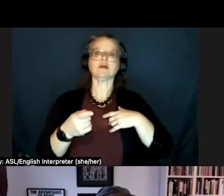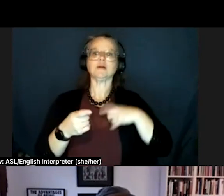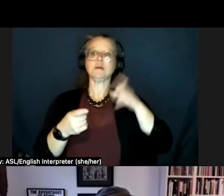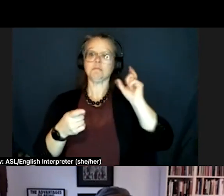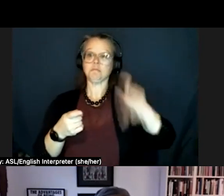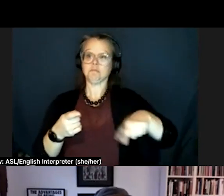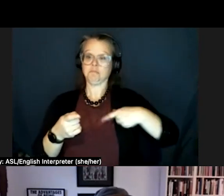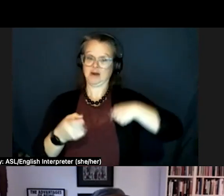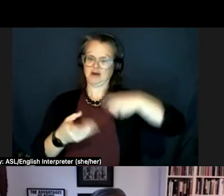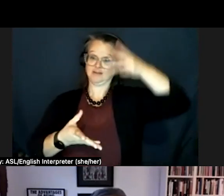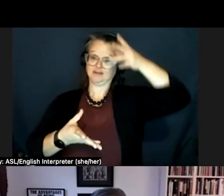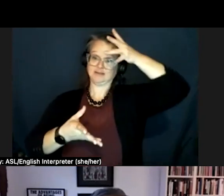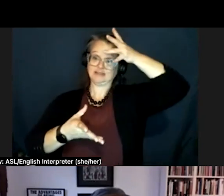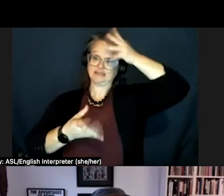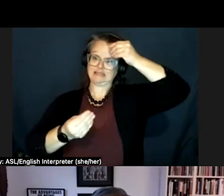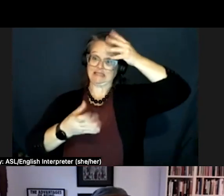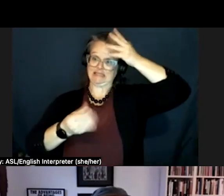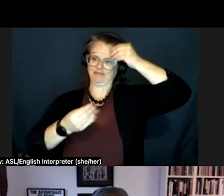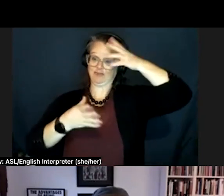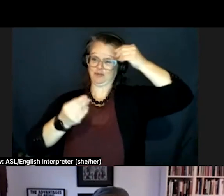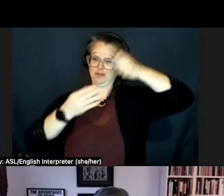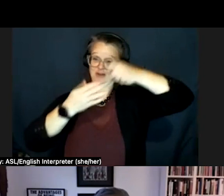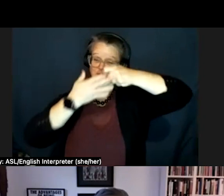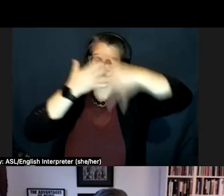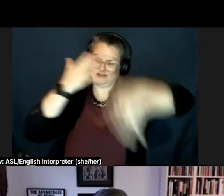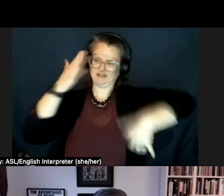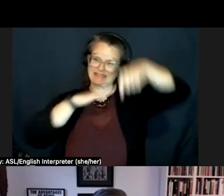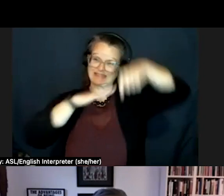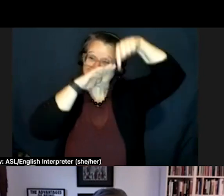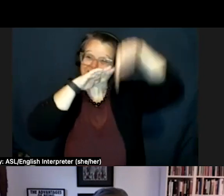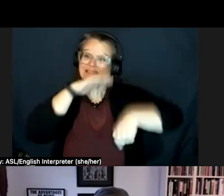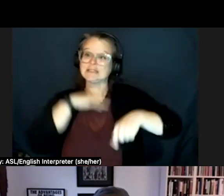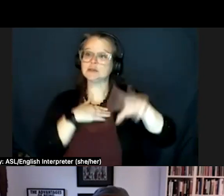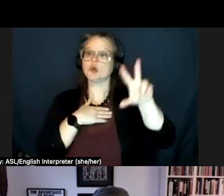It's hosted in the cloud, so we can access it from all sorts of different locations, which is great,